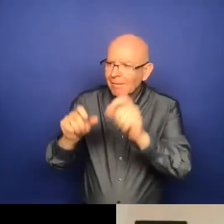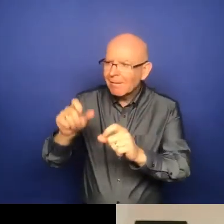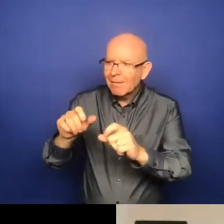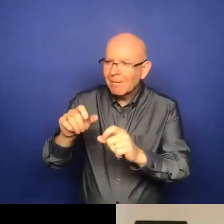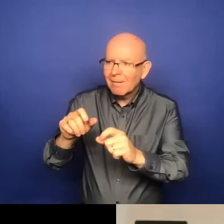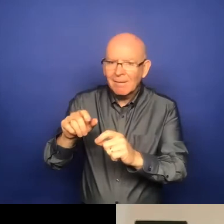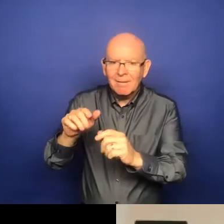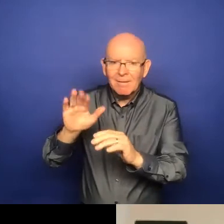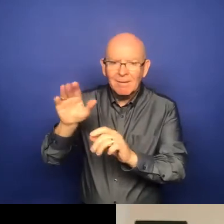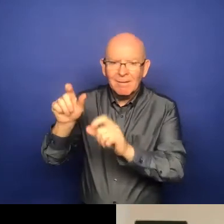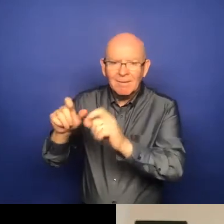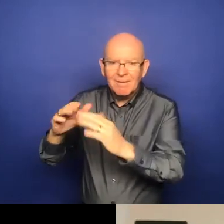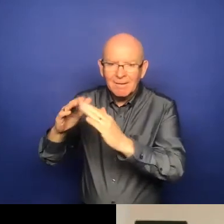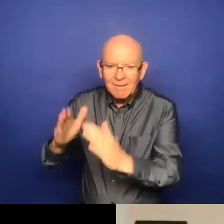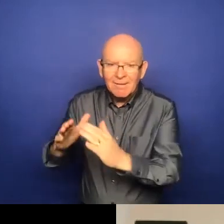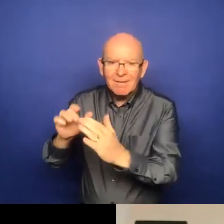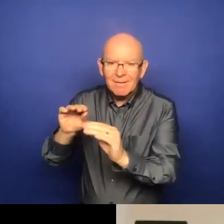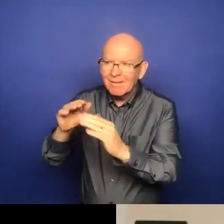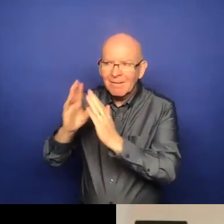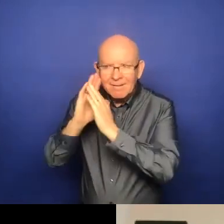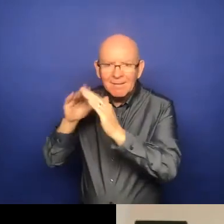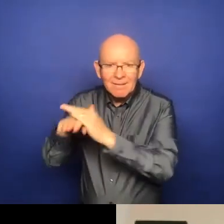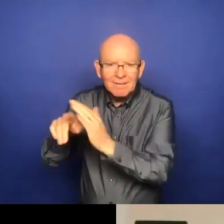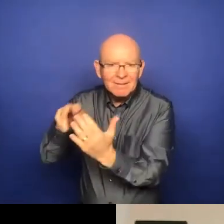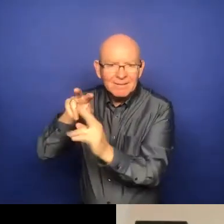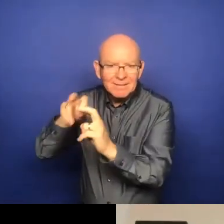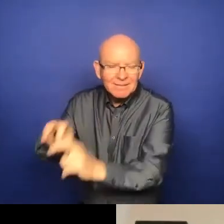of the Washington group in censuses, but later